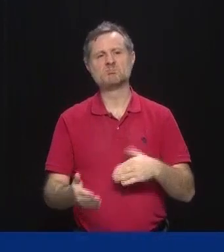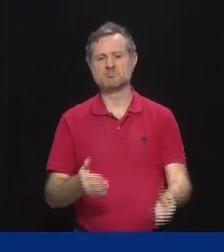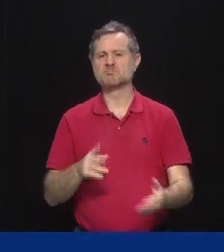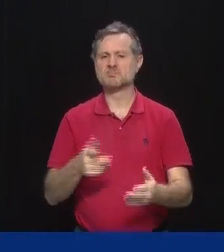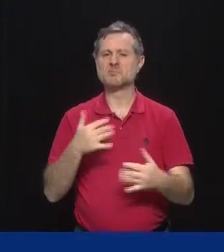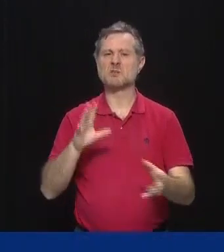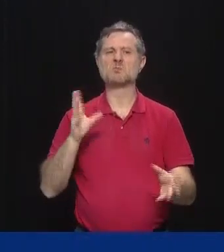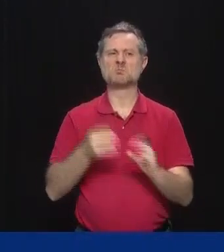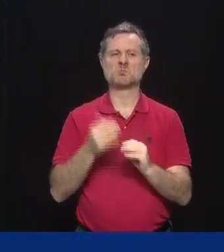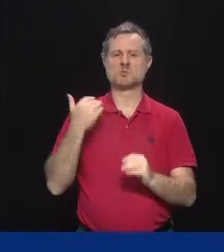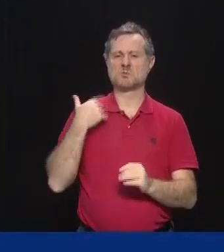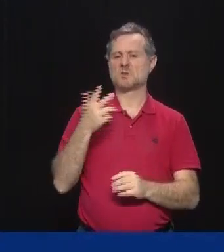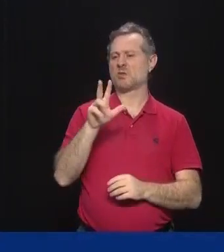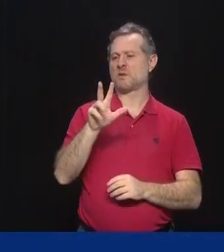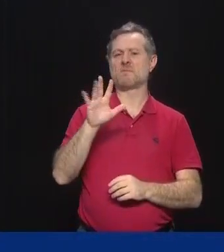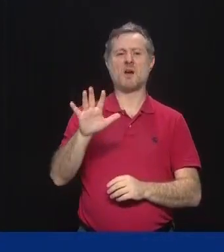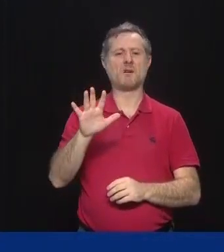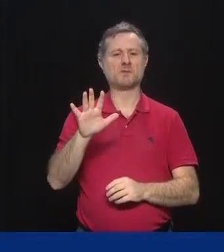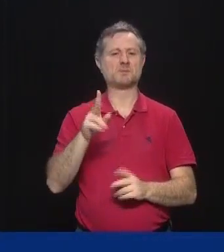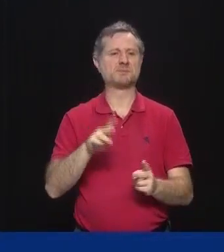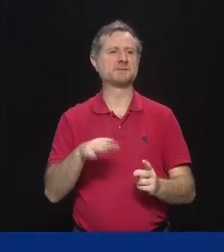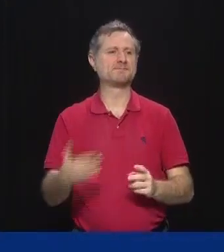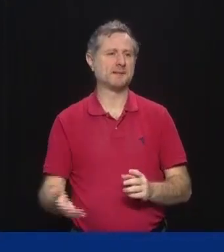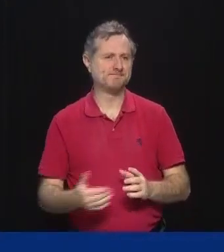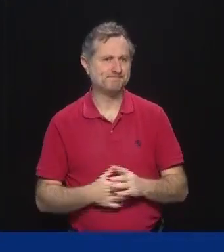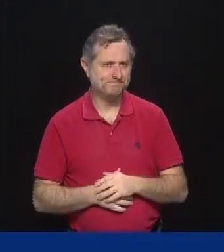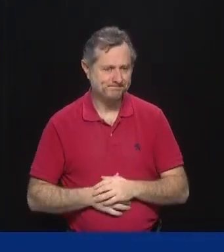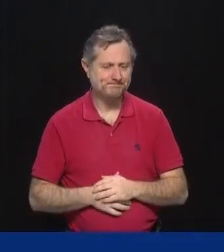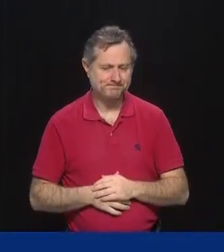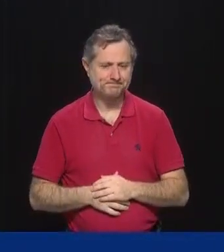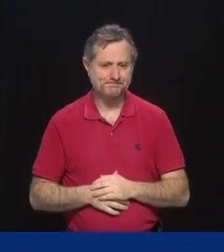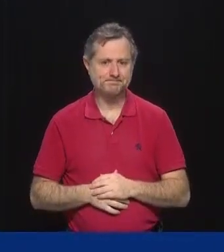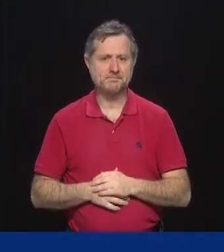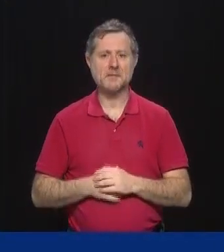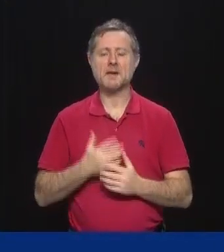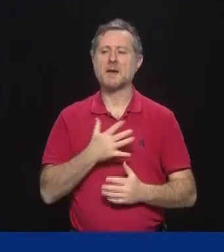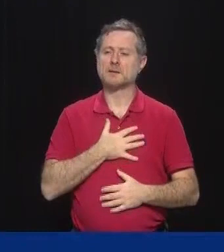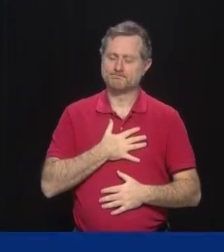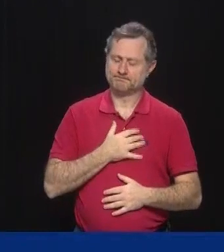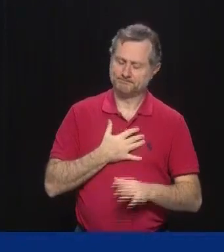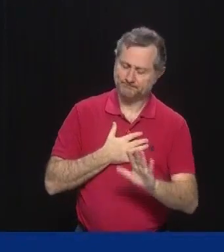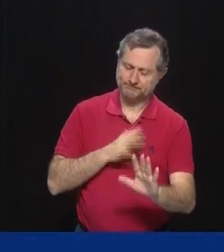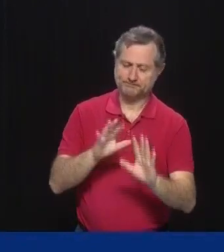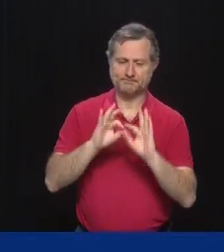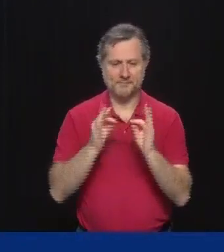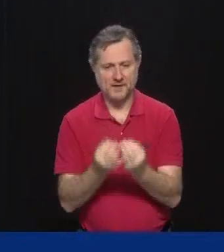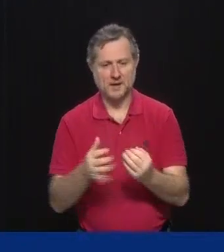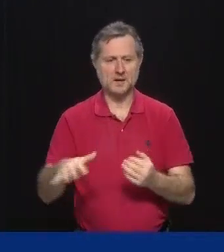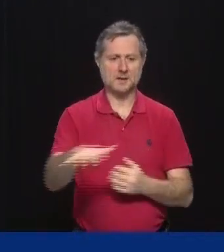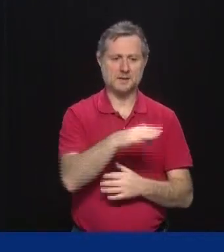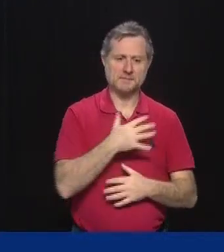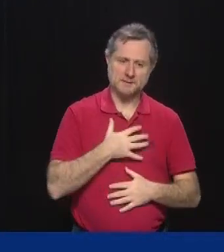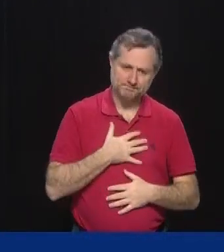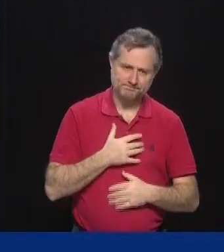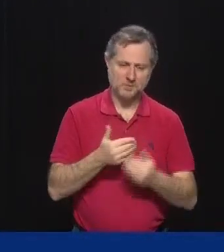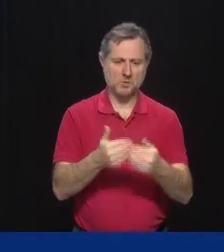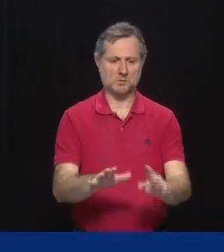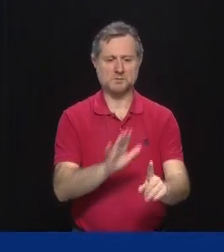WE'RE CONTINUING TO LOSE PEOPLE. 35 PEOPLE WERE LOST OVER THE LAST DAY AND I WANT TO EXTEND OUR SYMPATHIES TO THEIR